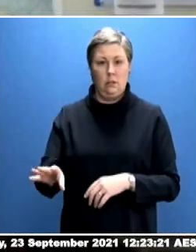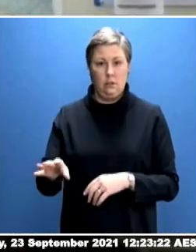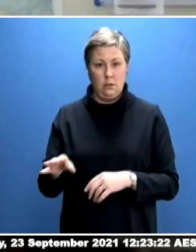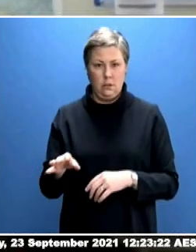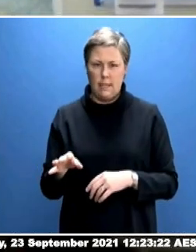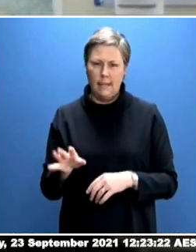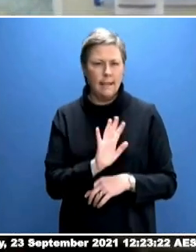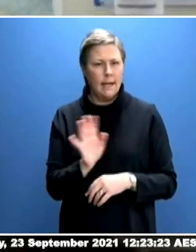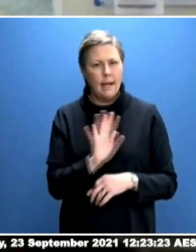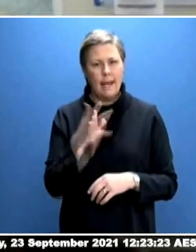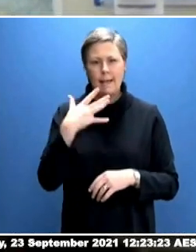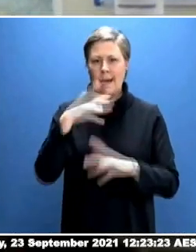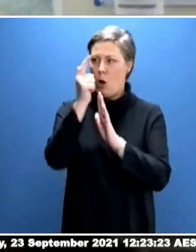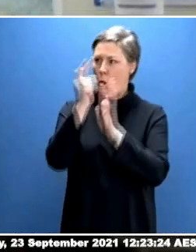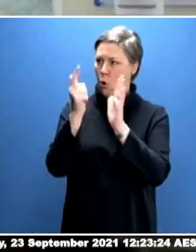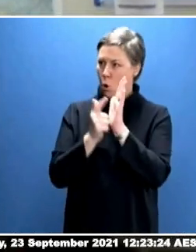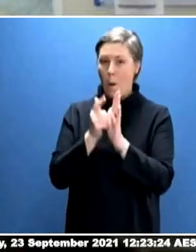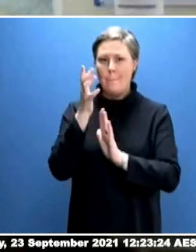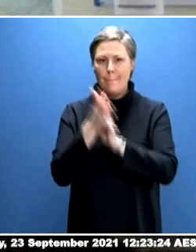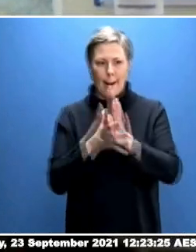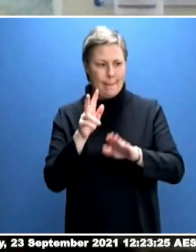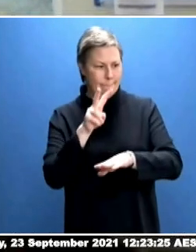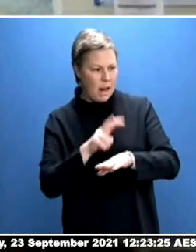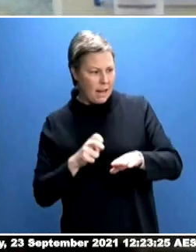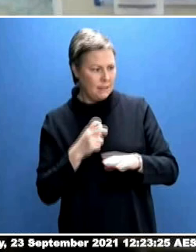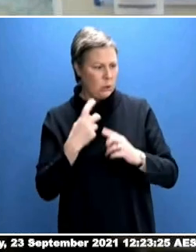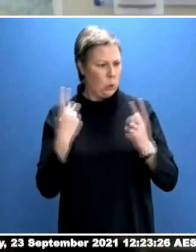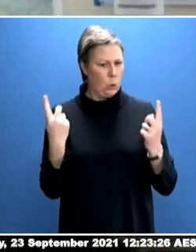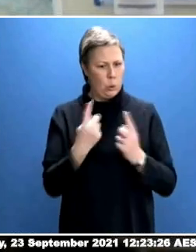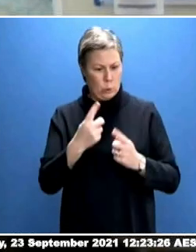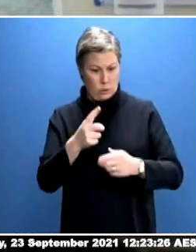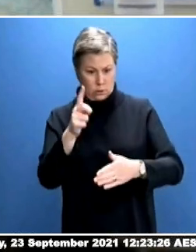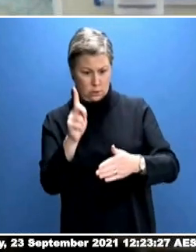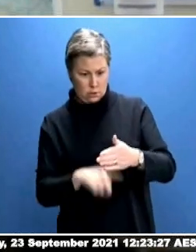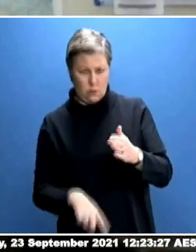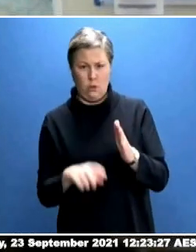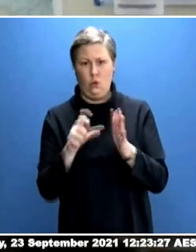It should be done in those extreme circumstances where it's for their own